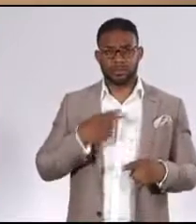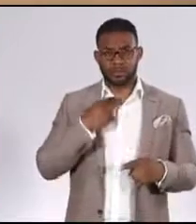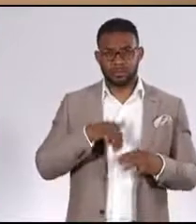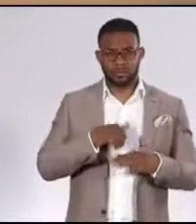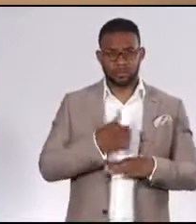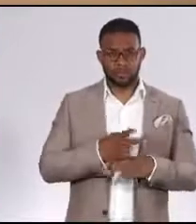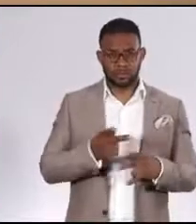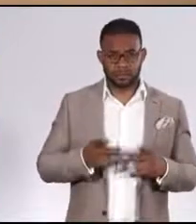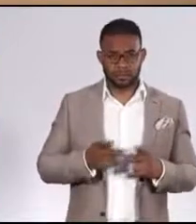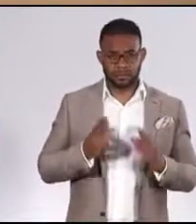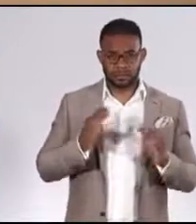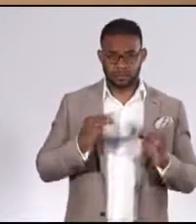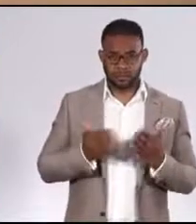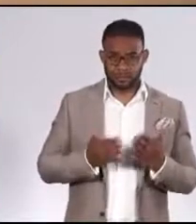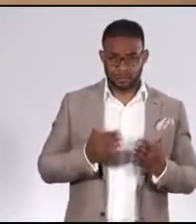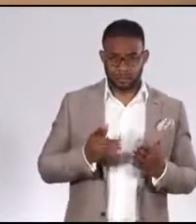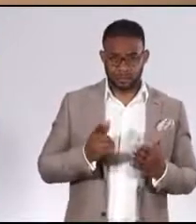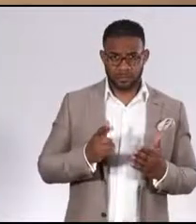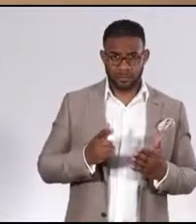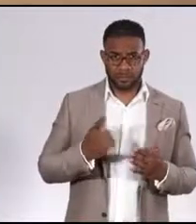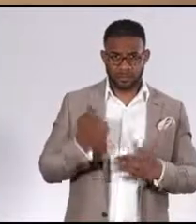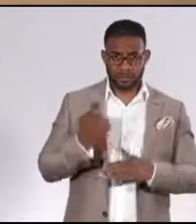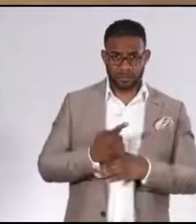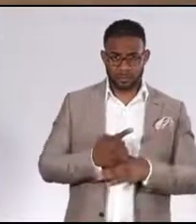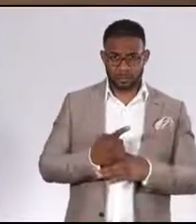hoping maybe one day to return to normal life.